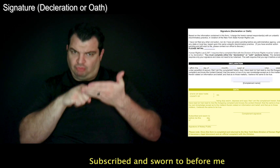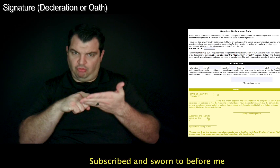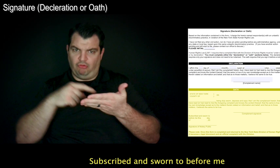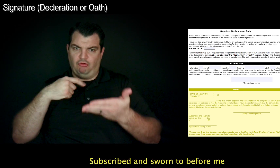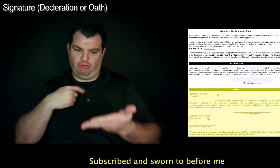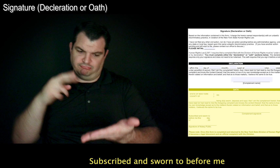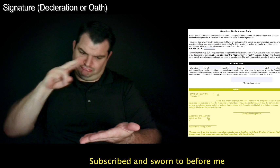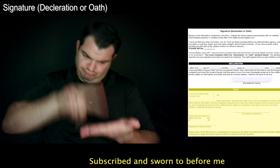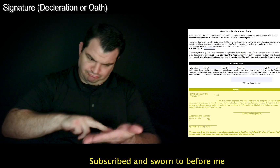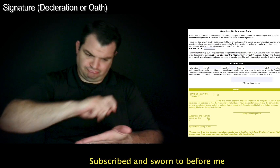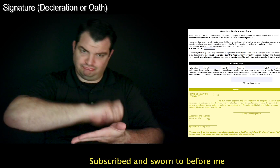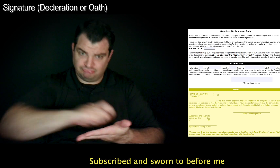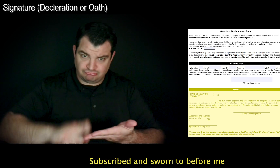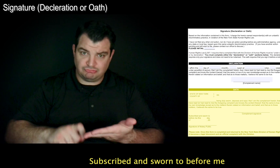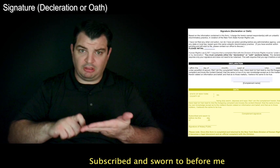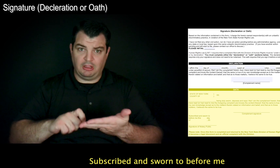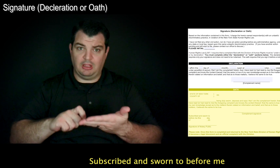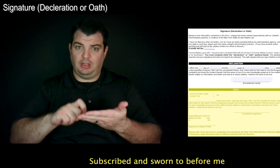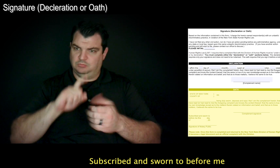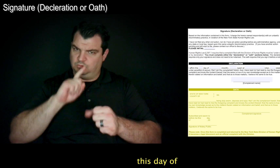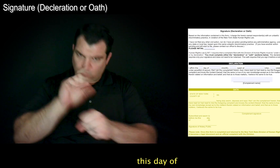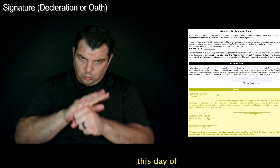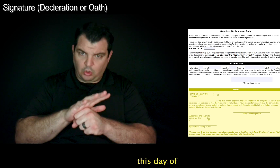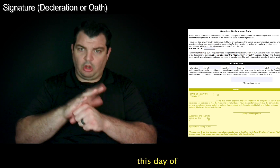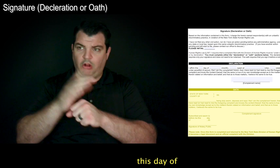Subscribed and sworn to before me this day of